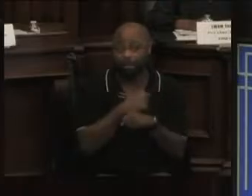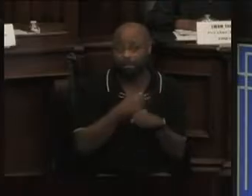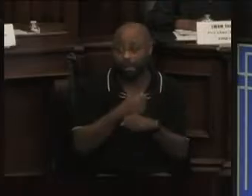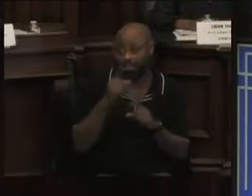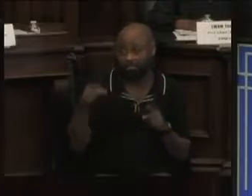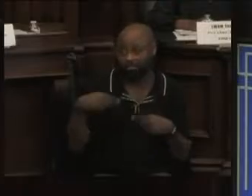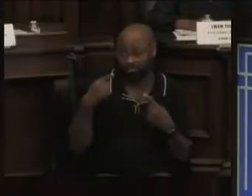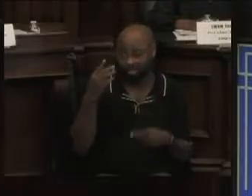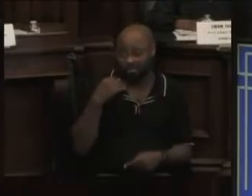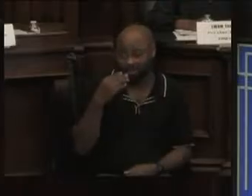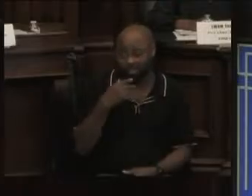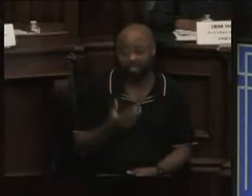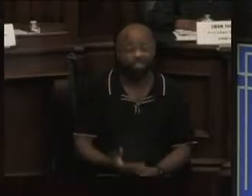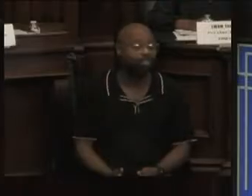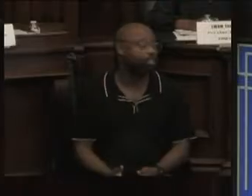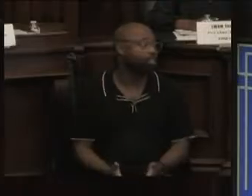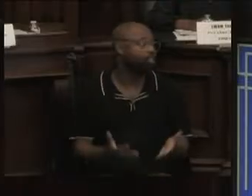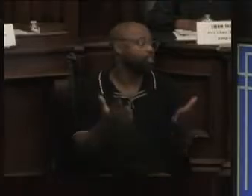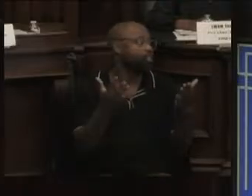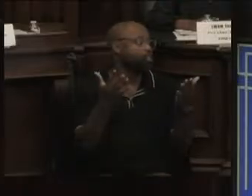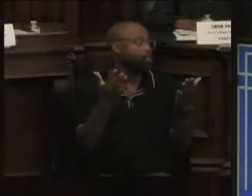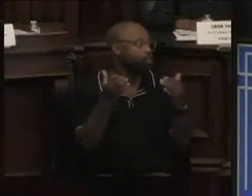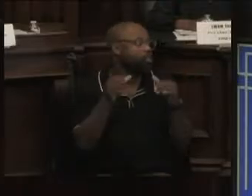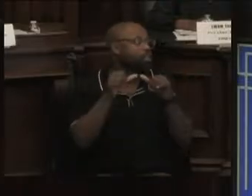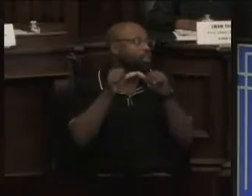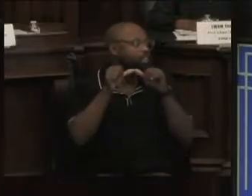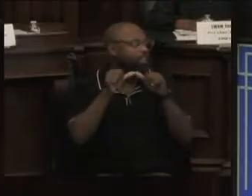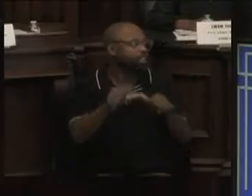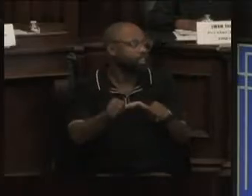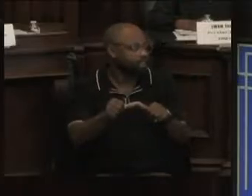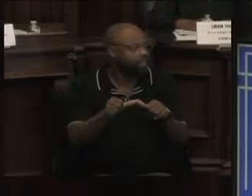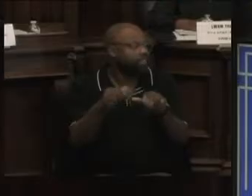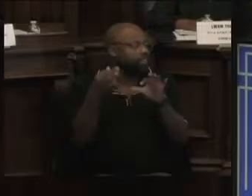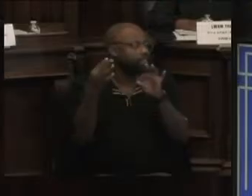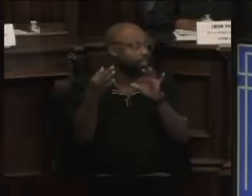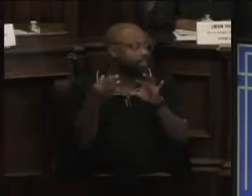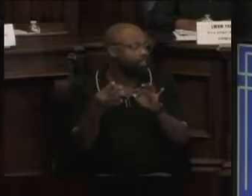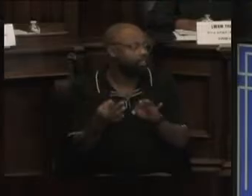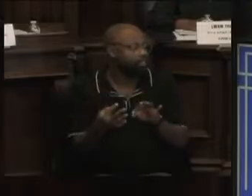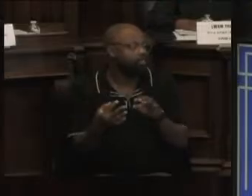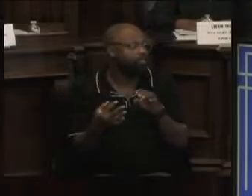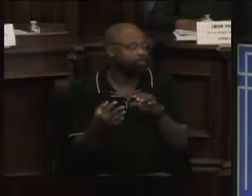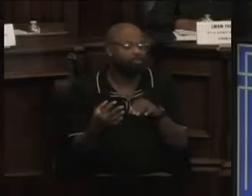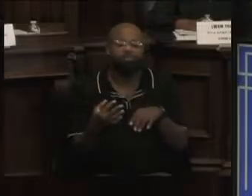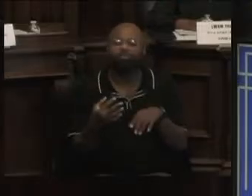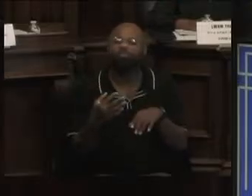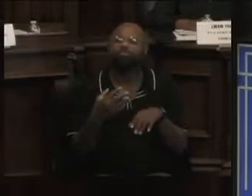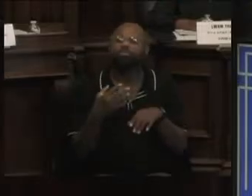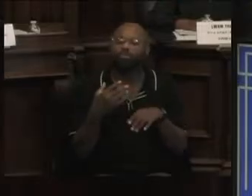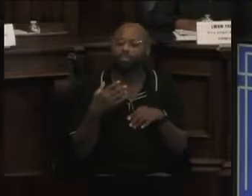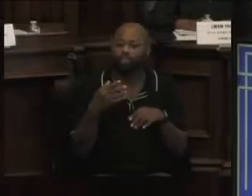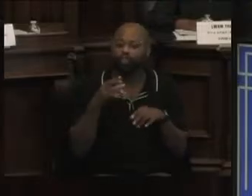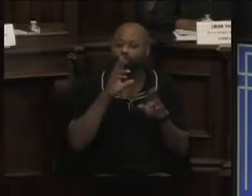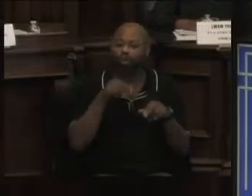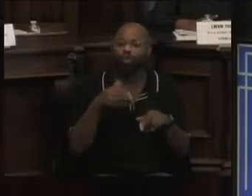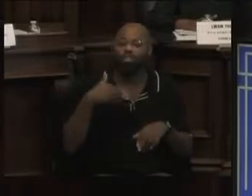with our legal challenges in the battles that we've had, we